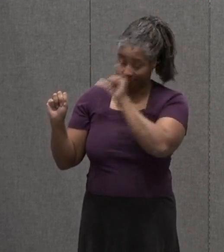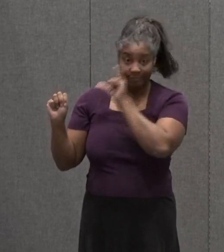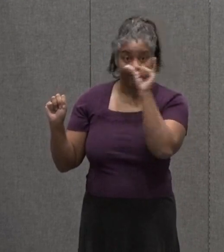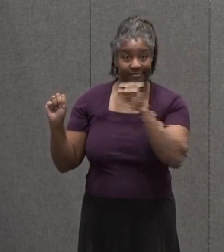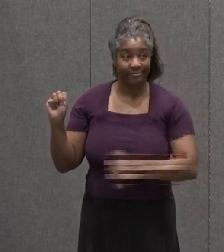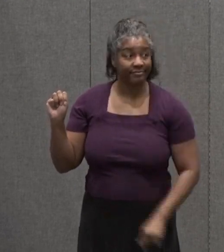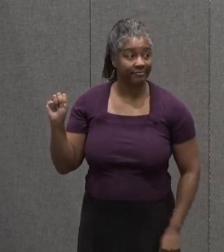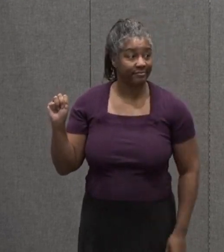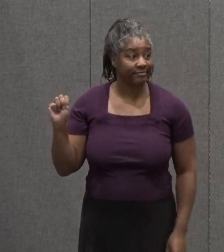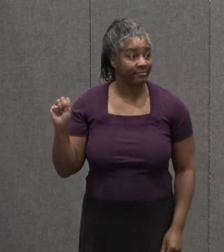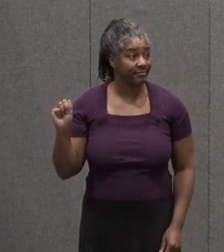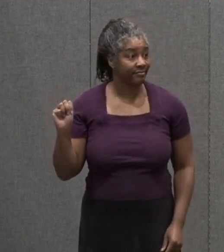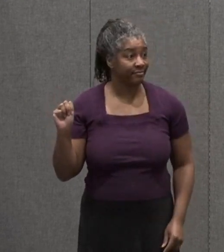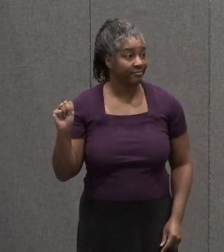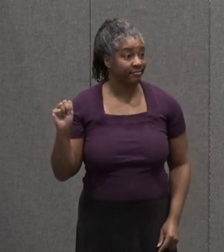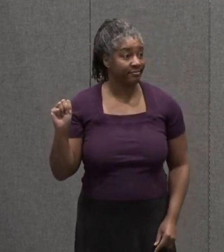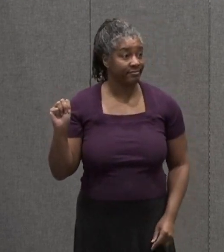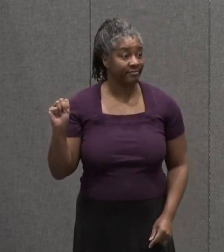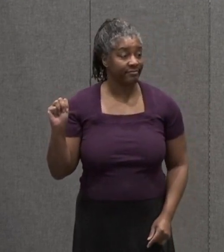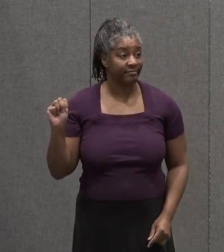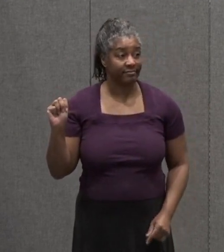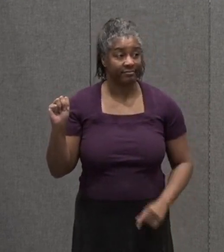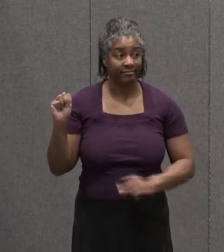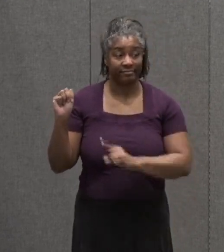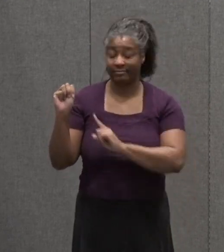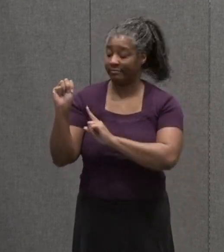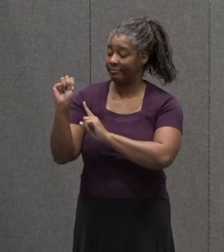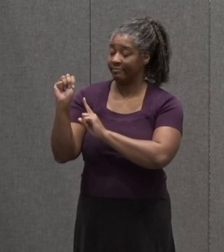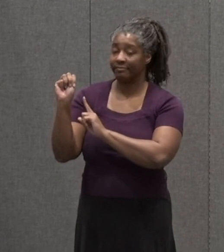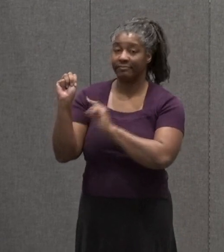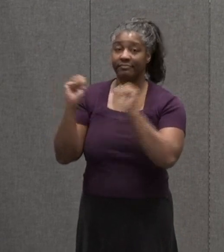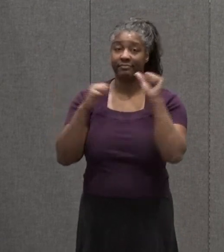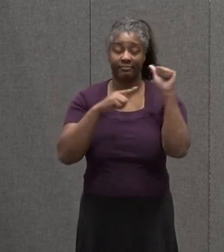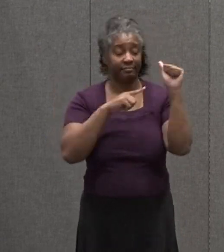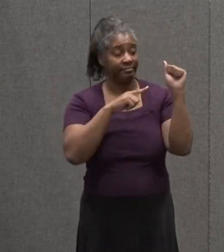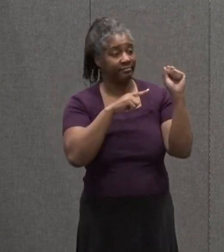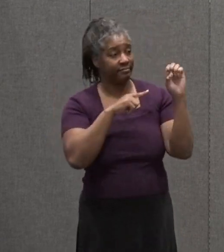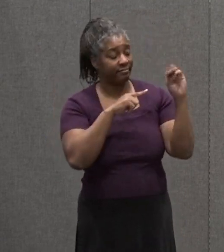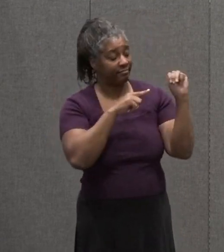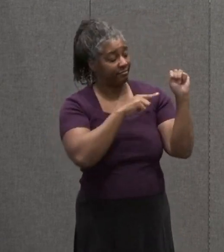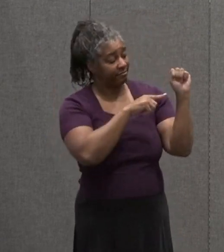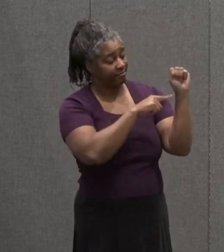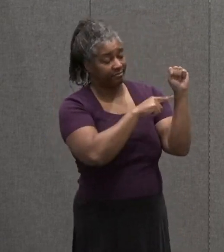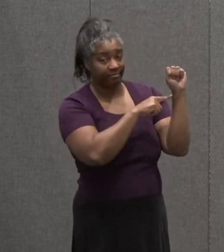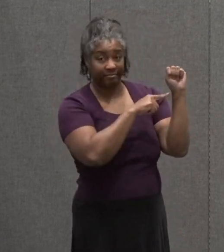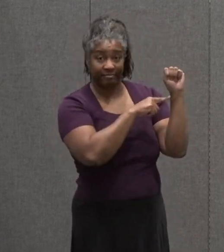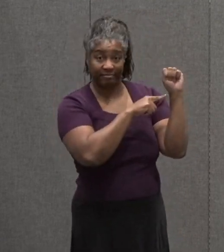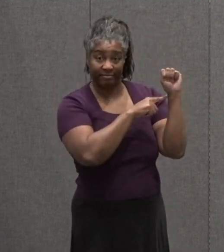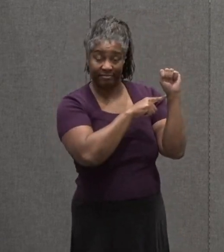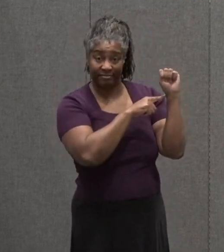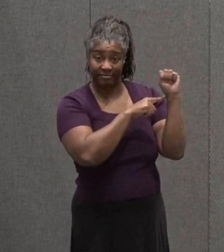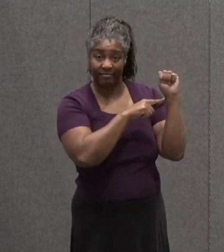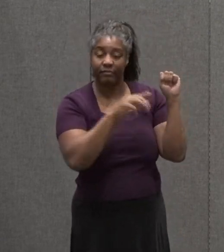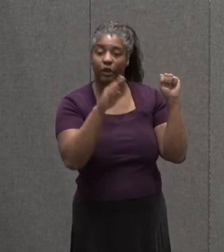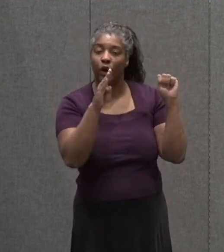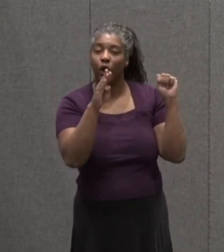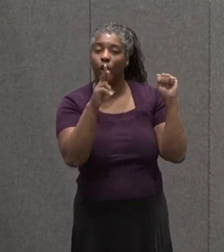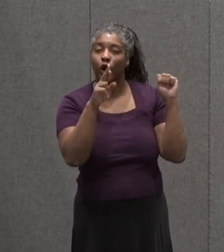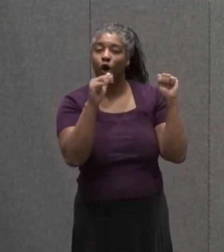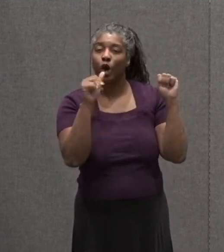You know what this does? This helps us to breathe. This tells our bodies to breathe and our hearts to beat.